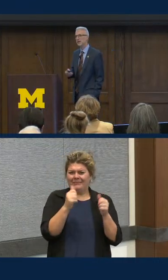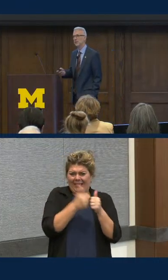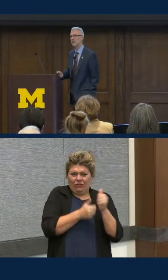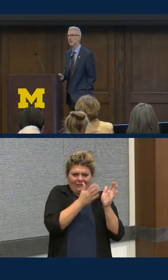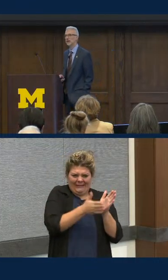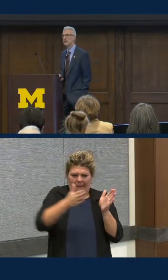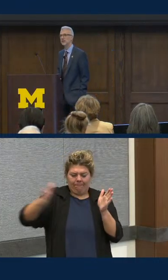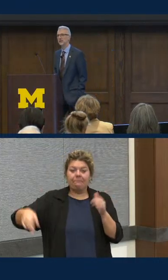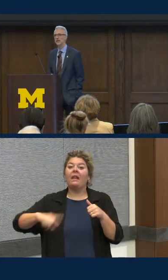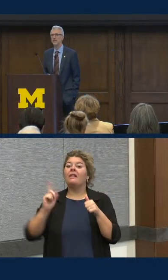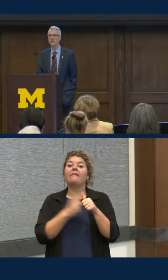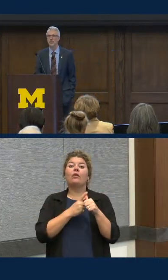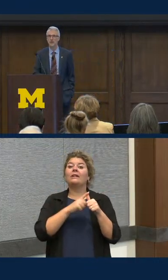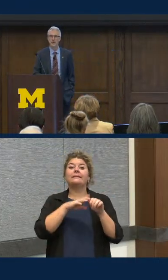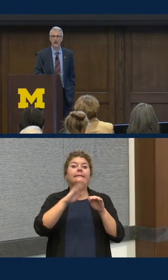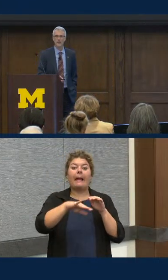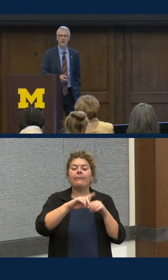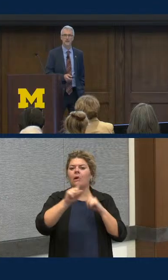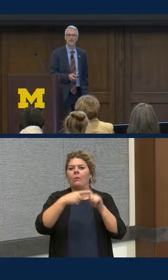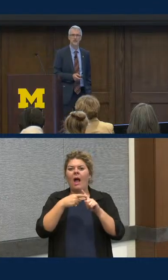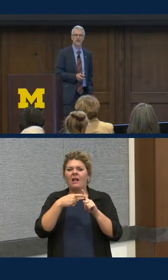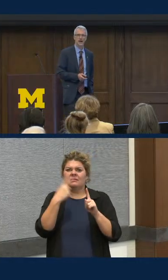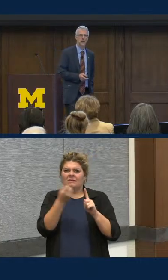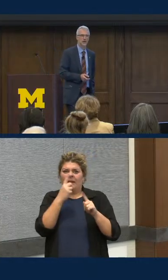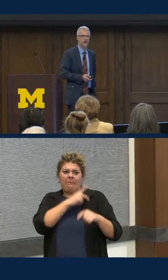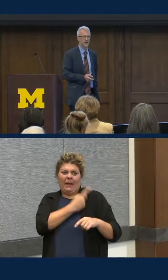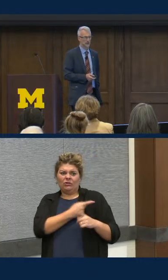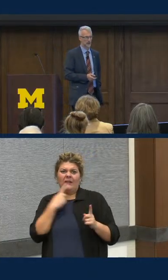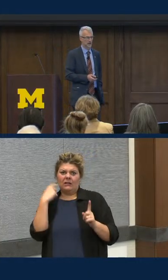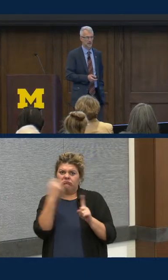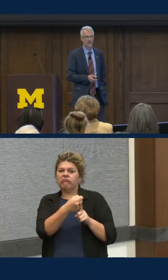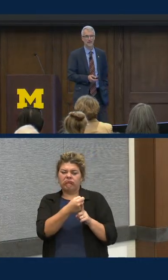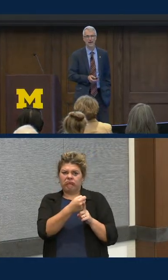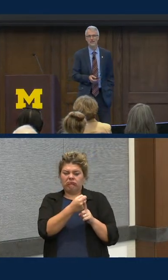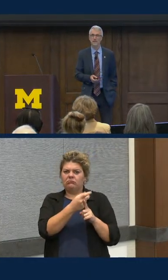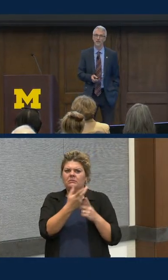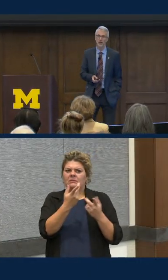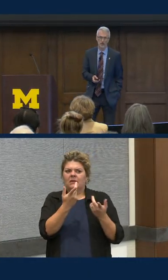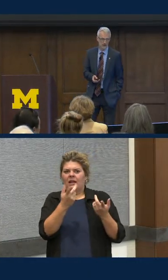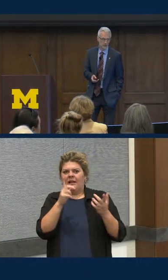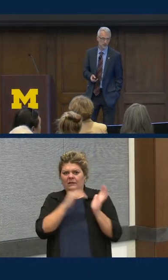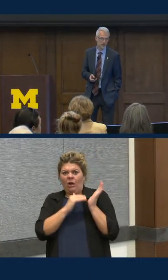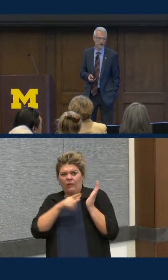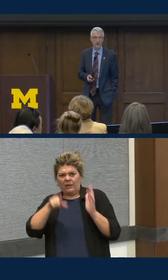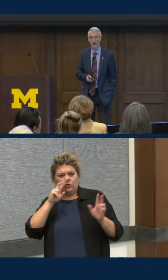step when a patient presents with an ailment decide what